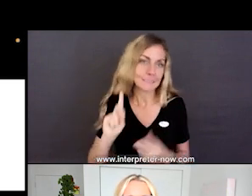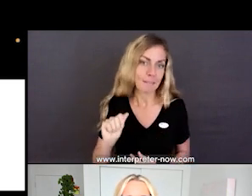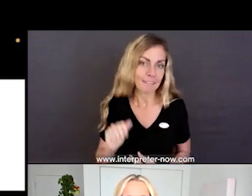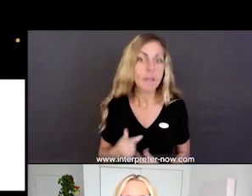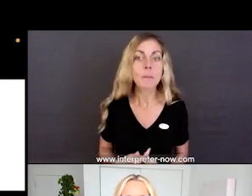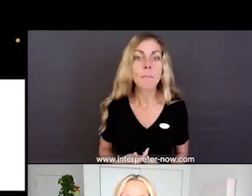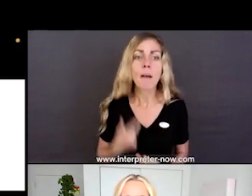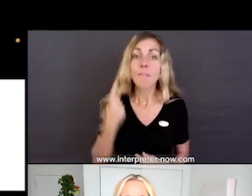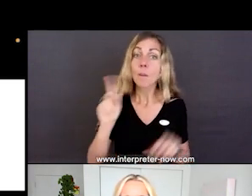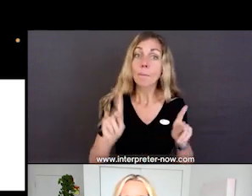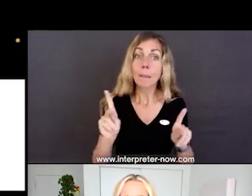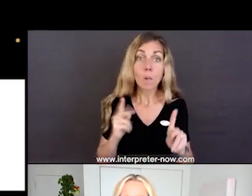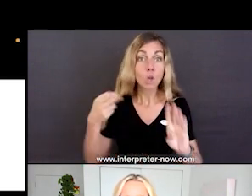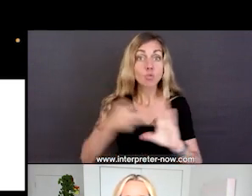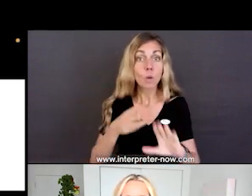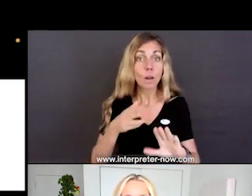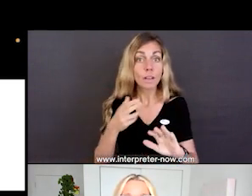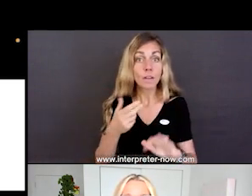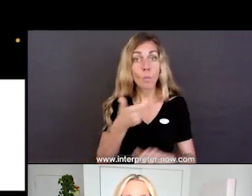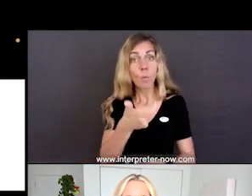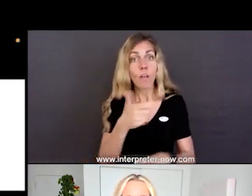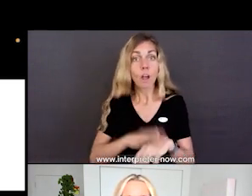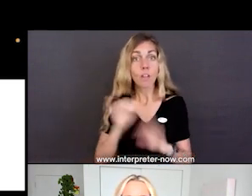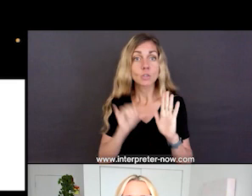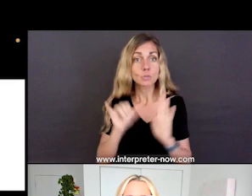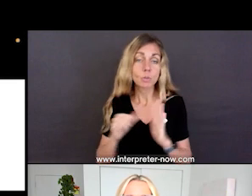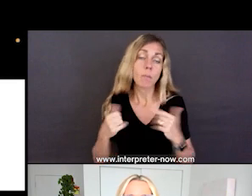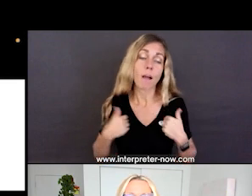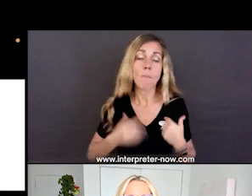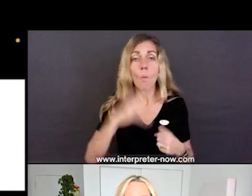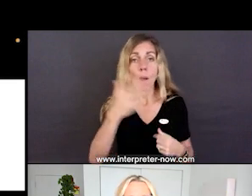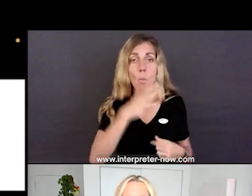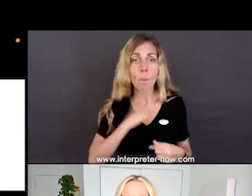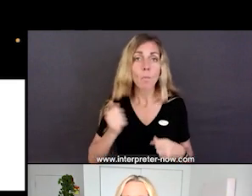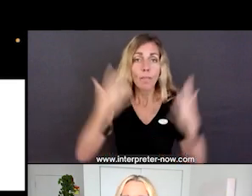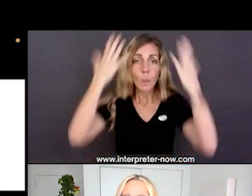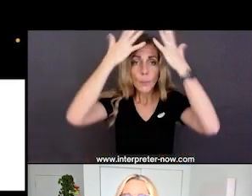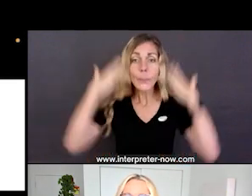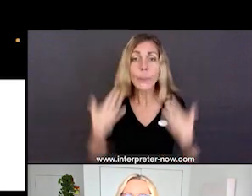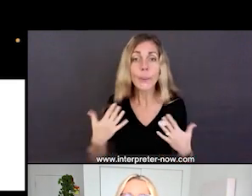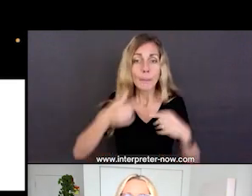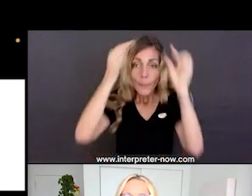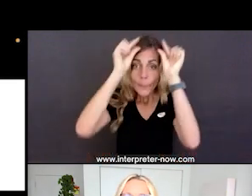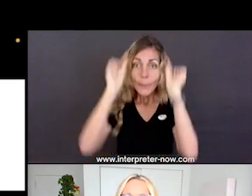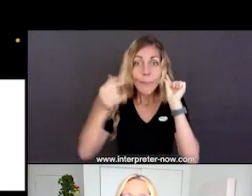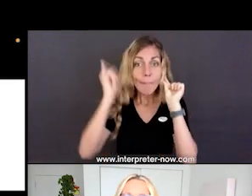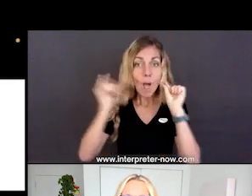For folks who are joining us via YouTube, I am a White woman with long red and blond